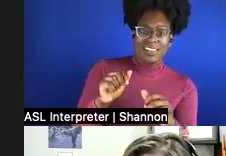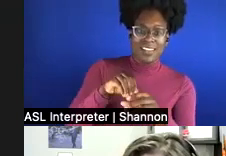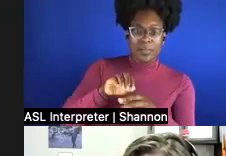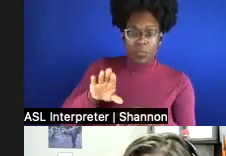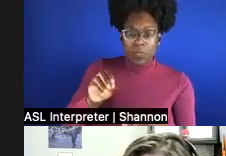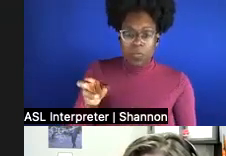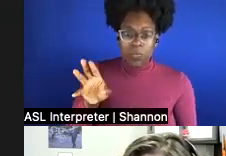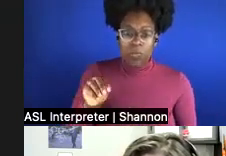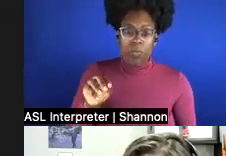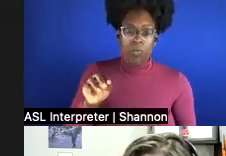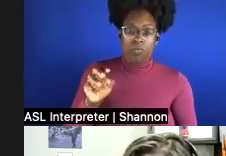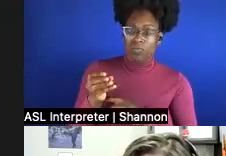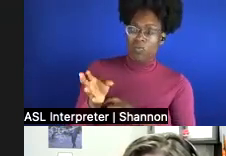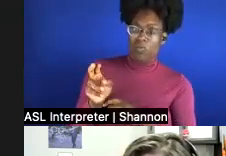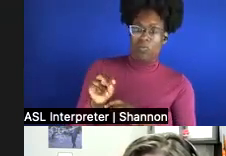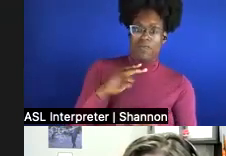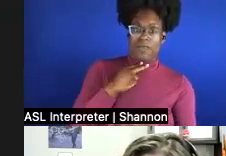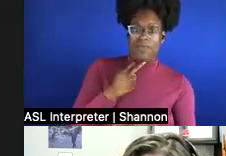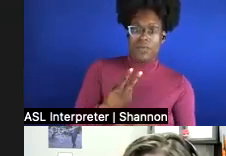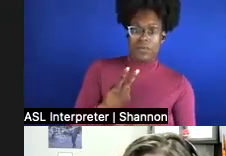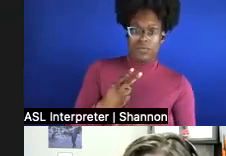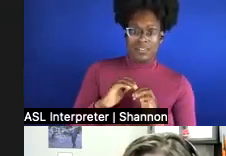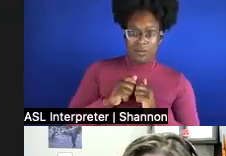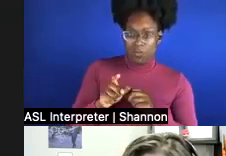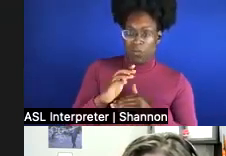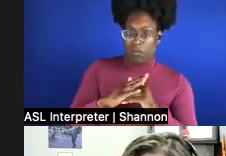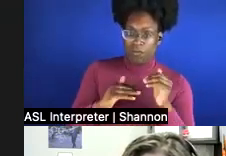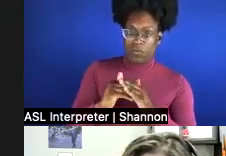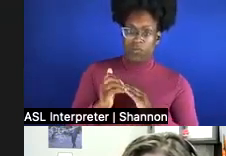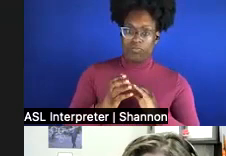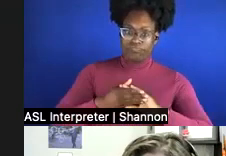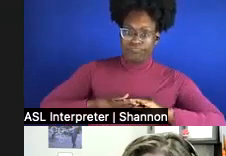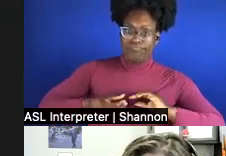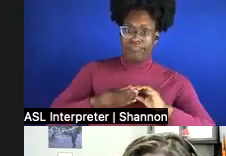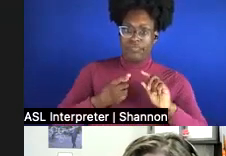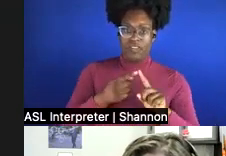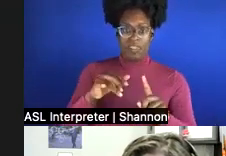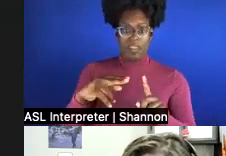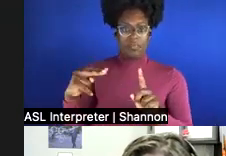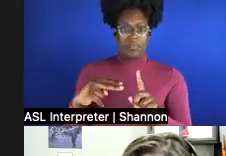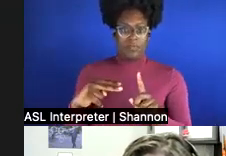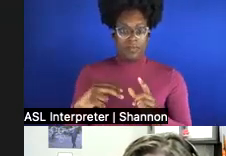speaking from. When I try to close that distance and create that emotional safety and trust,